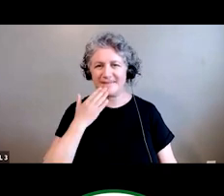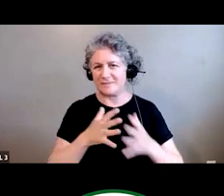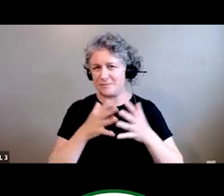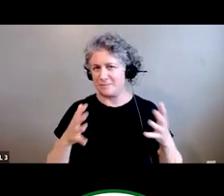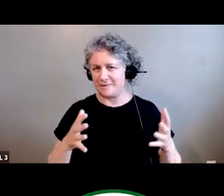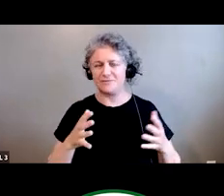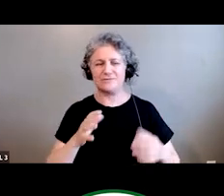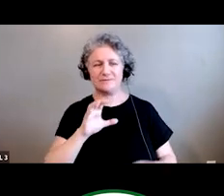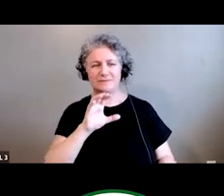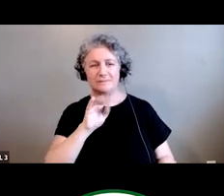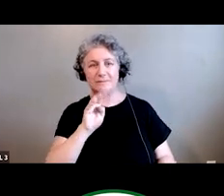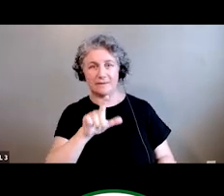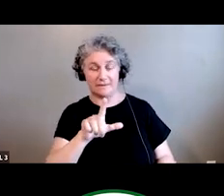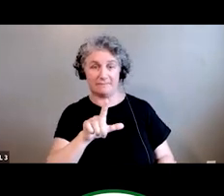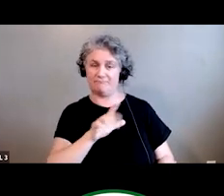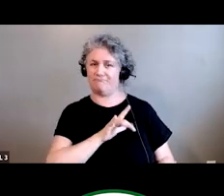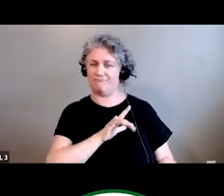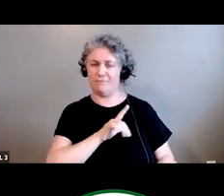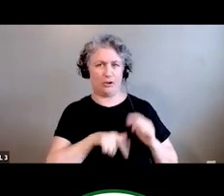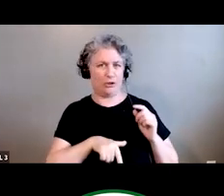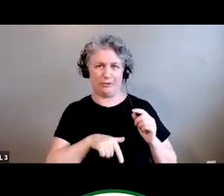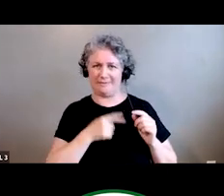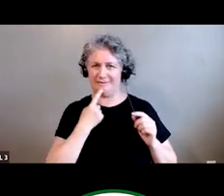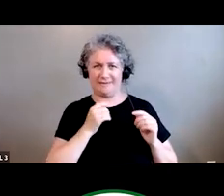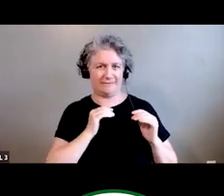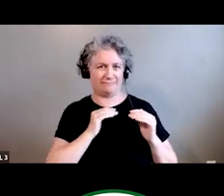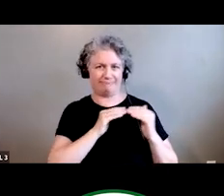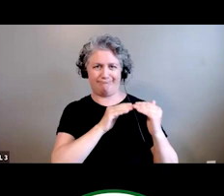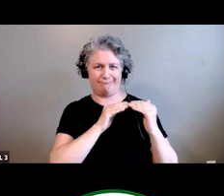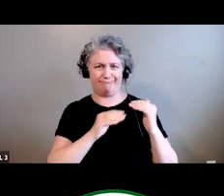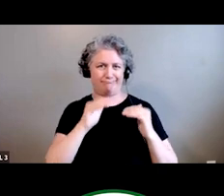Comment that also relates to, you know, you mentioned one of these wildfires impact the